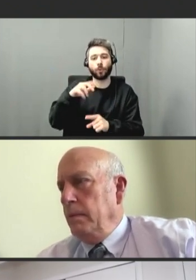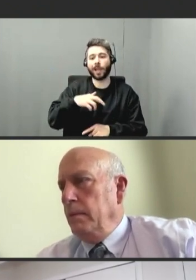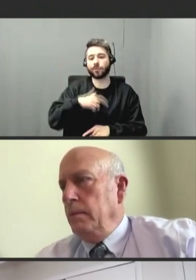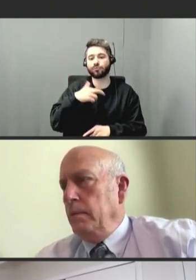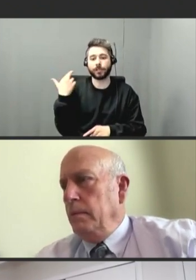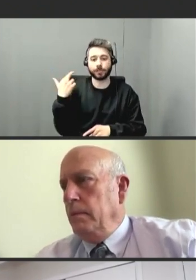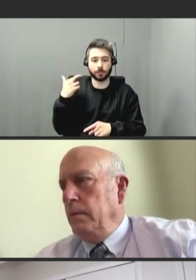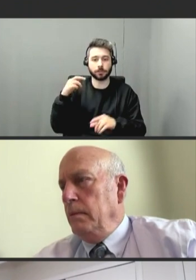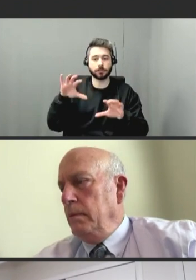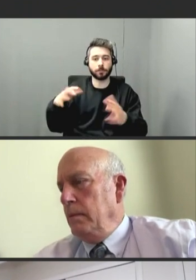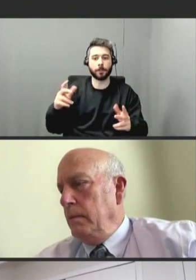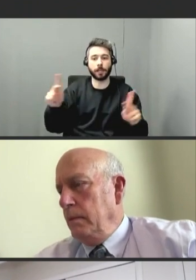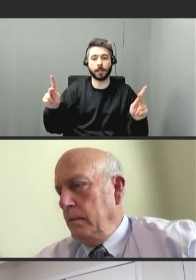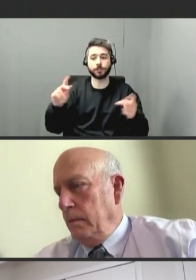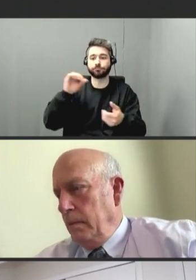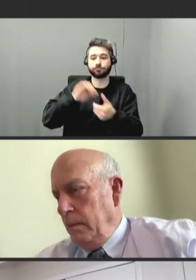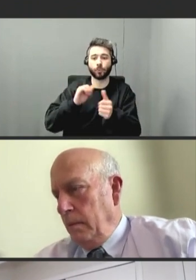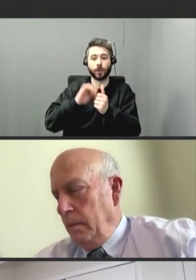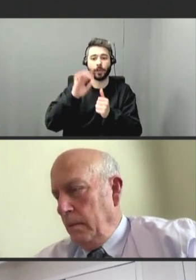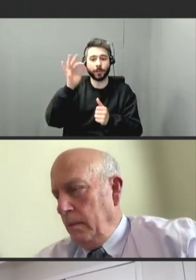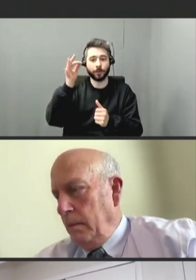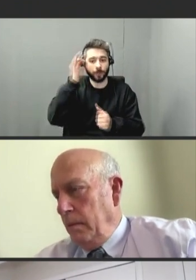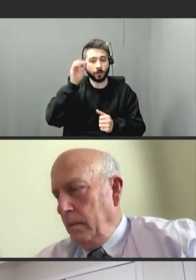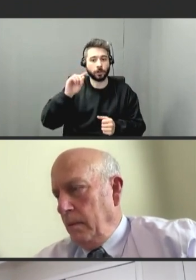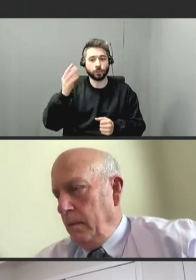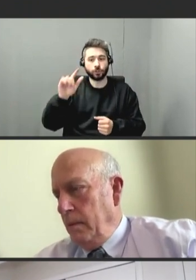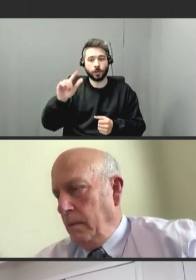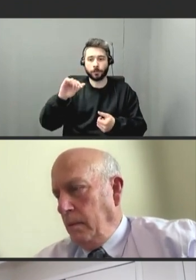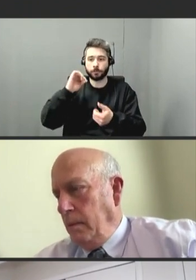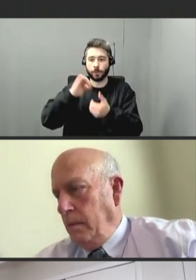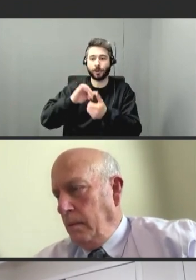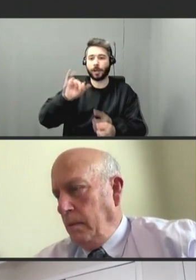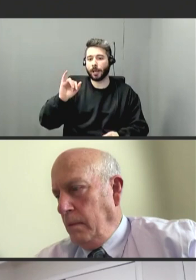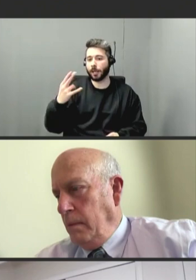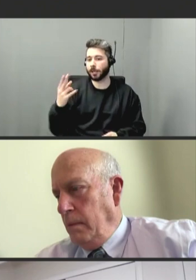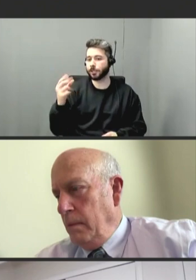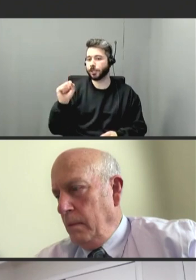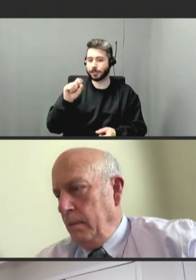In collaboration with our federal and tribal partners, IHS implemented a simple process